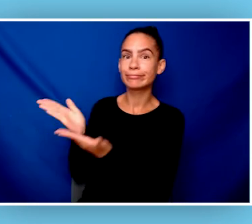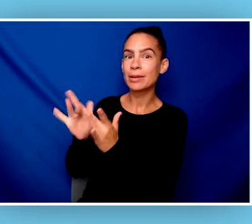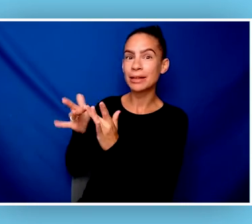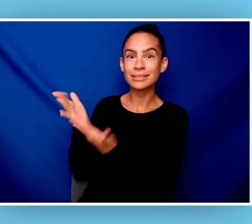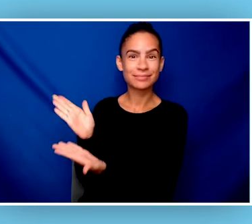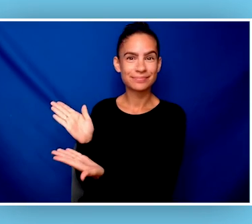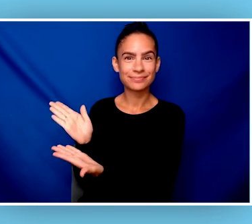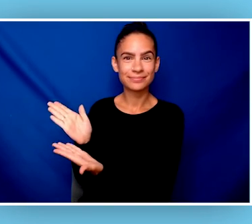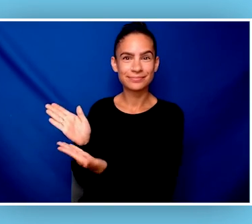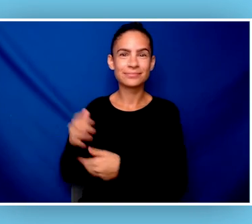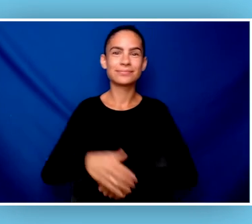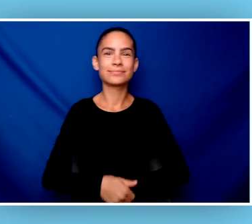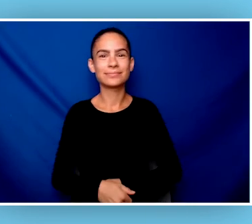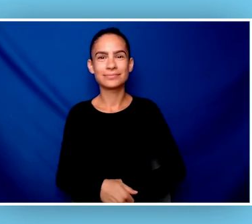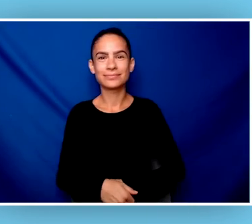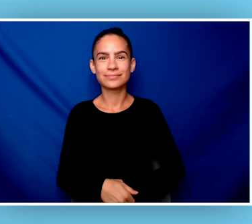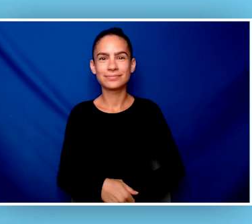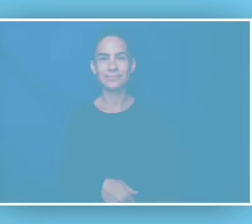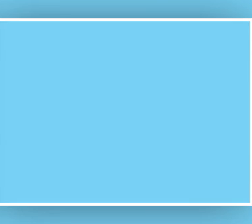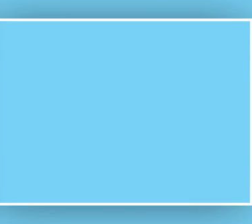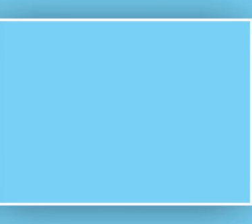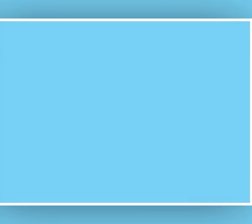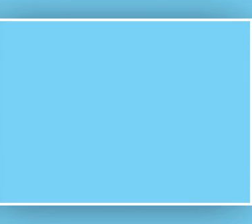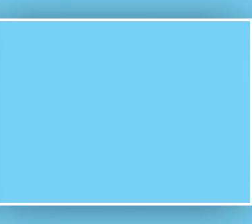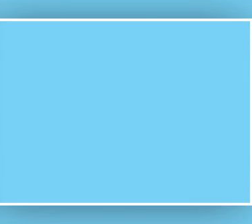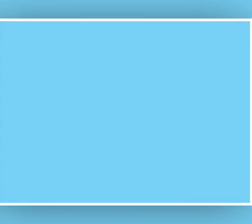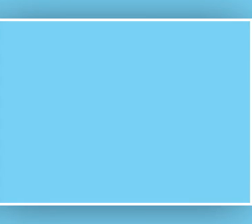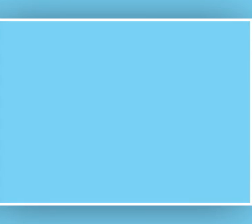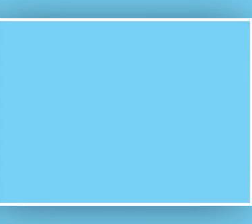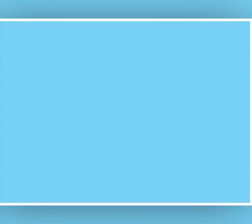visit pdnchildrens.org.